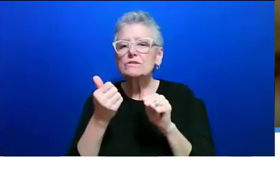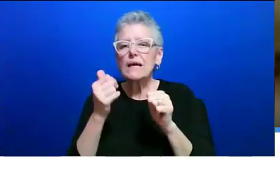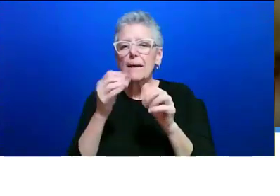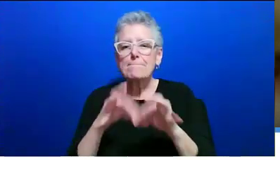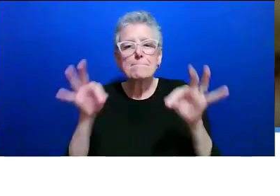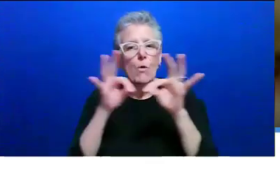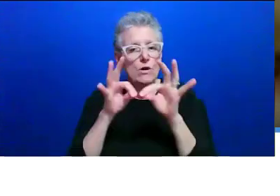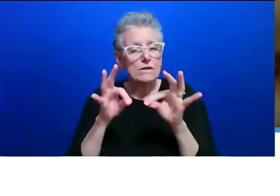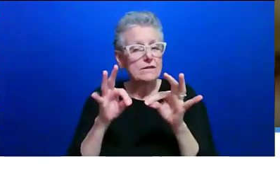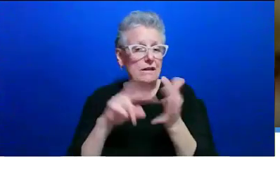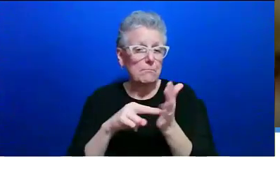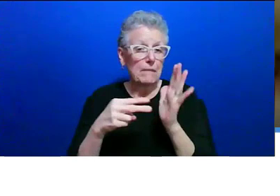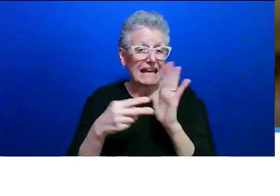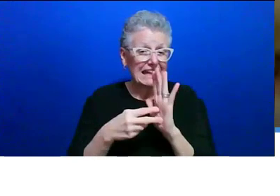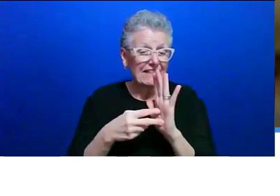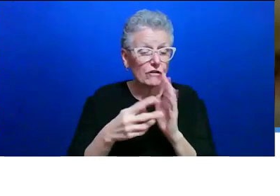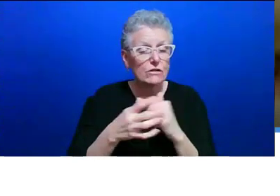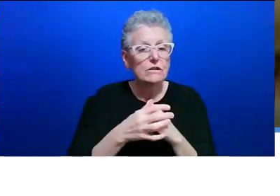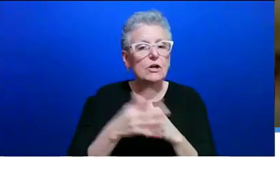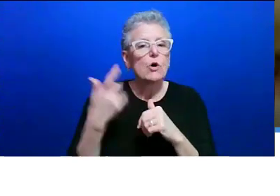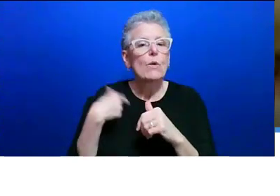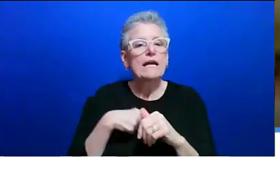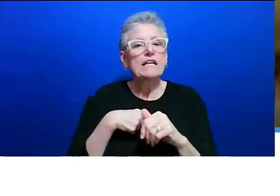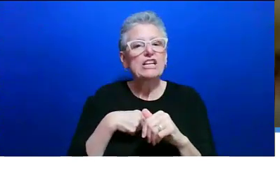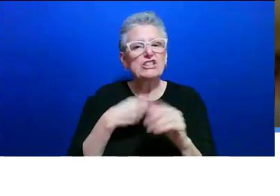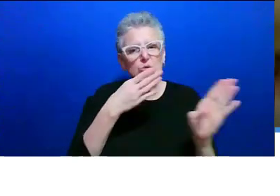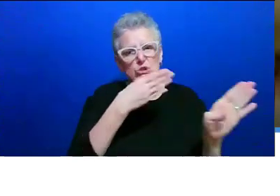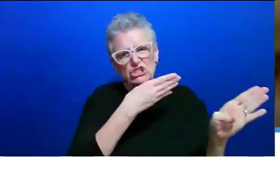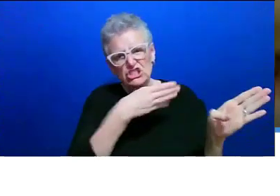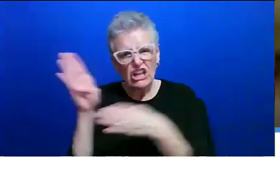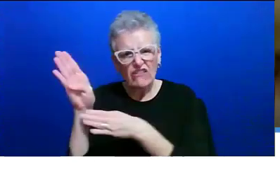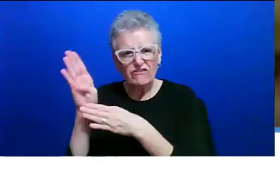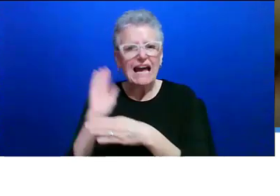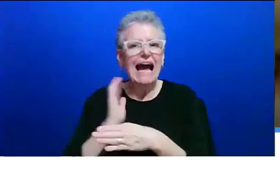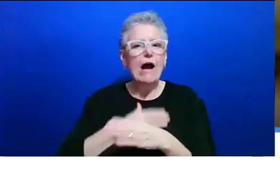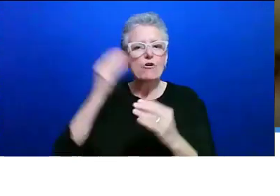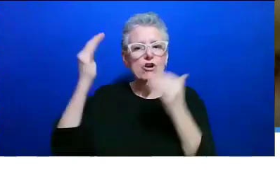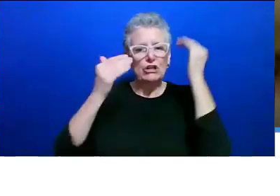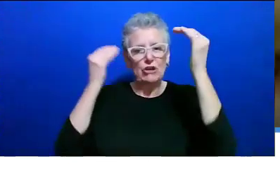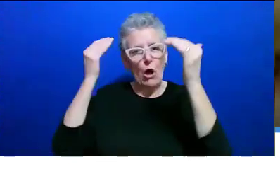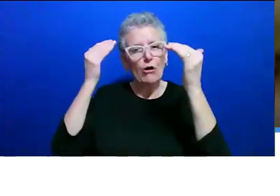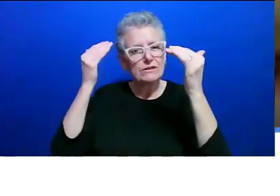that we need to shift our adult mindsets, that we need to shift our practices to ensure